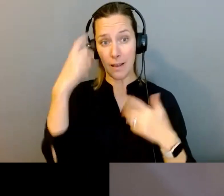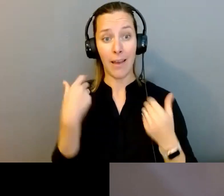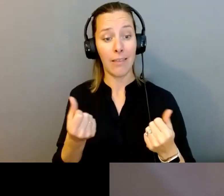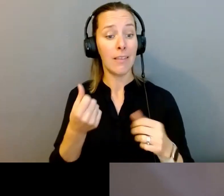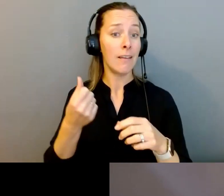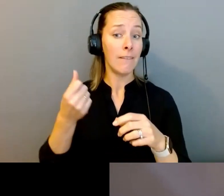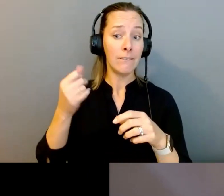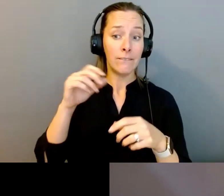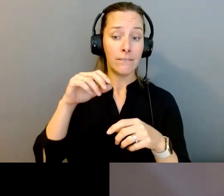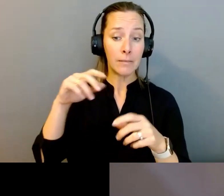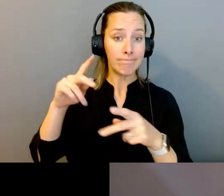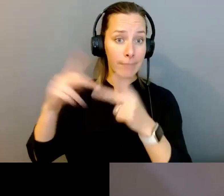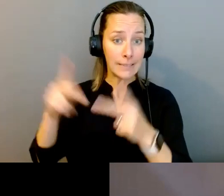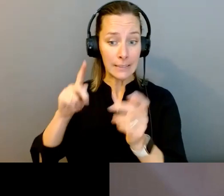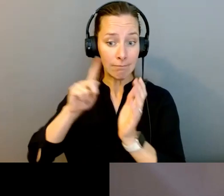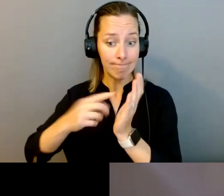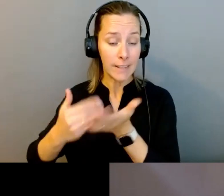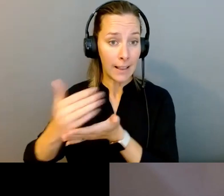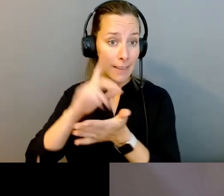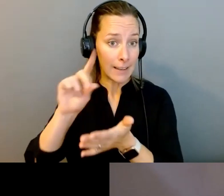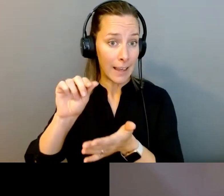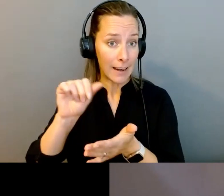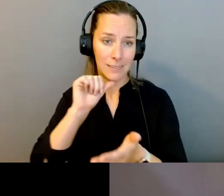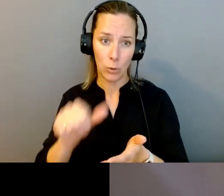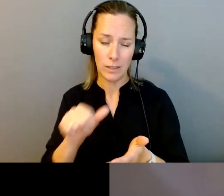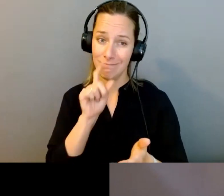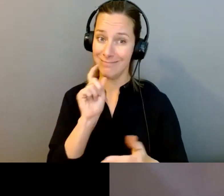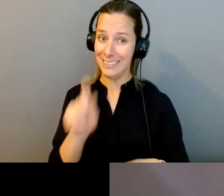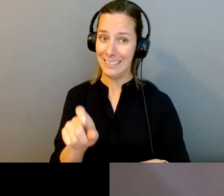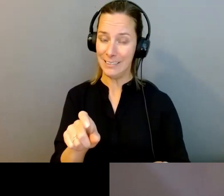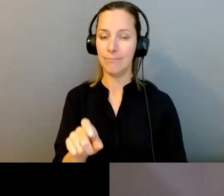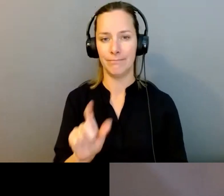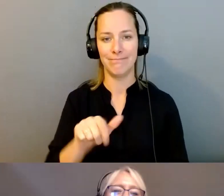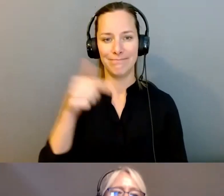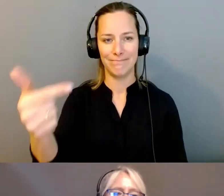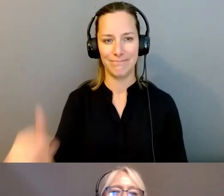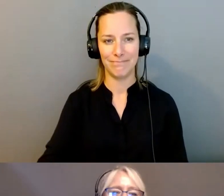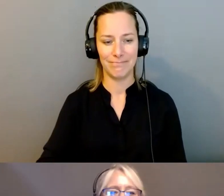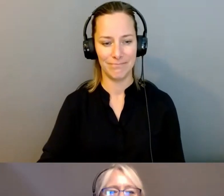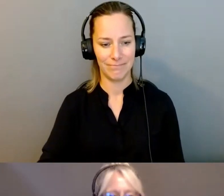and it really needs to be. >> DR. JEN RINALDI: